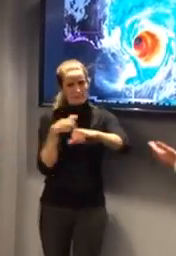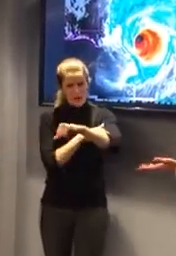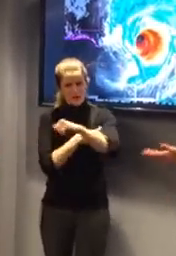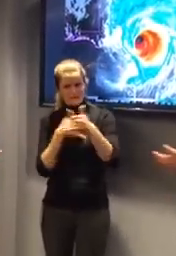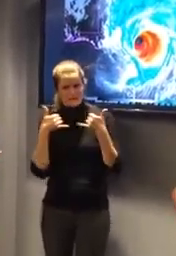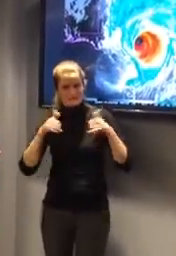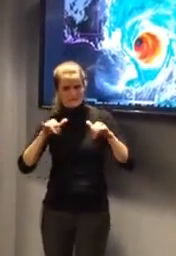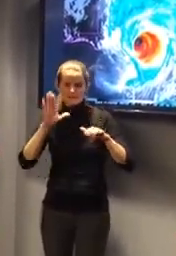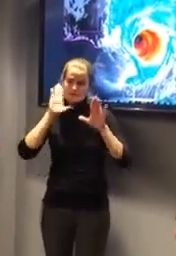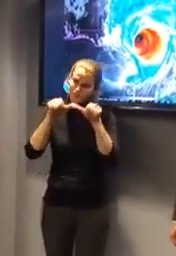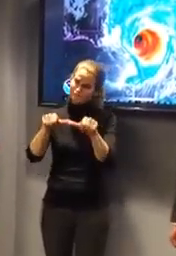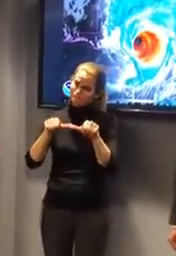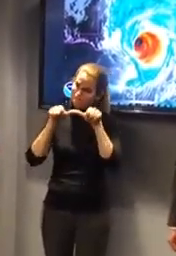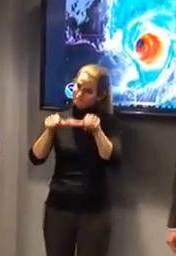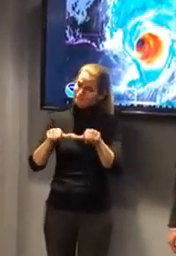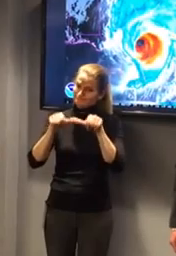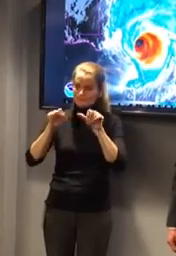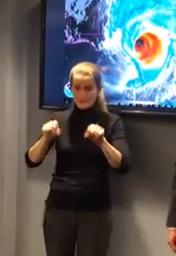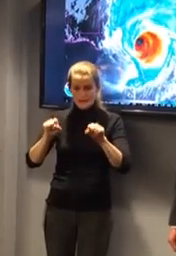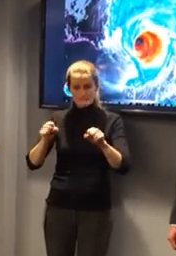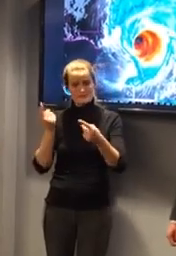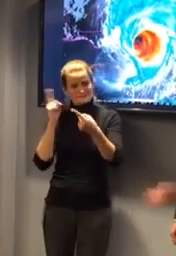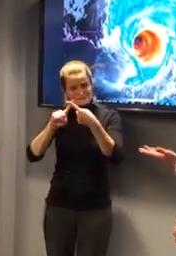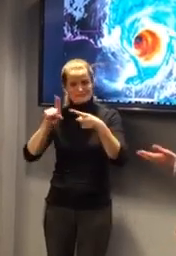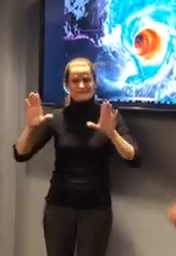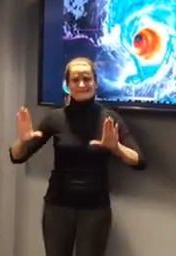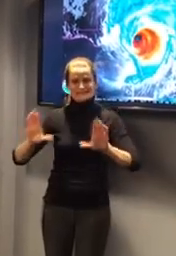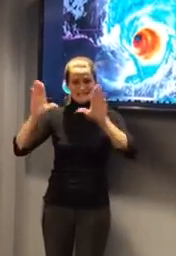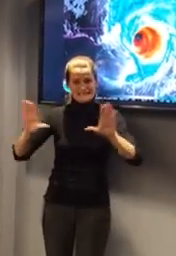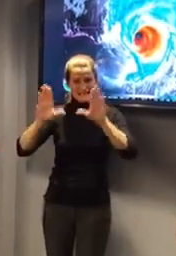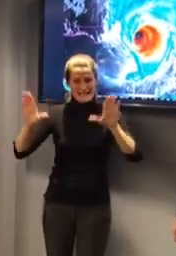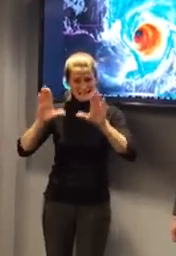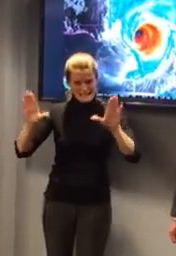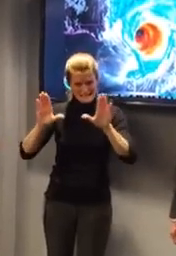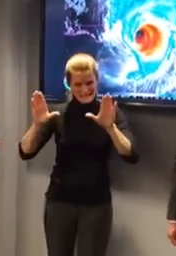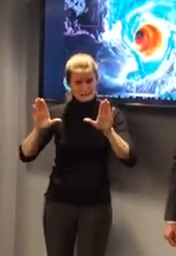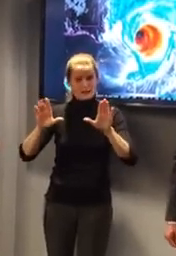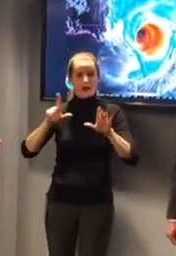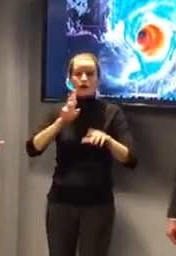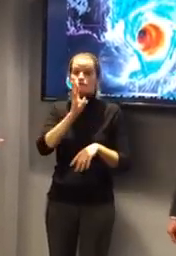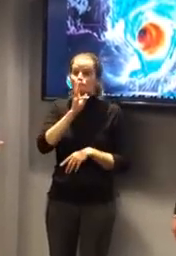We'll most likely see flooding well into next week, so remember those safety tips that Josh brought up.